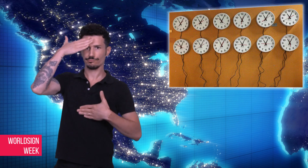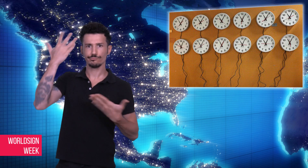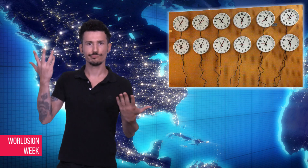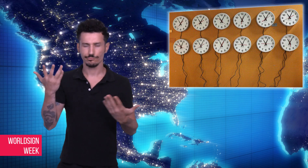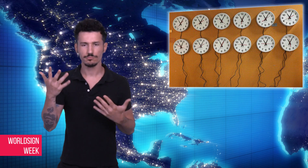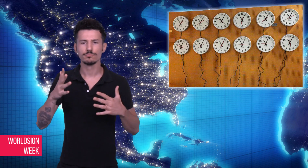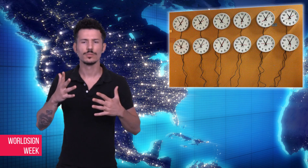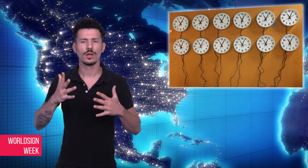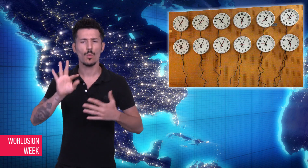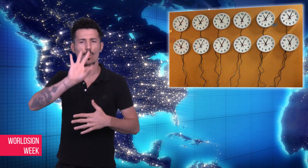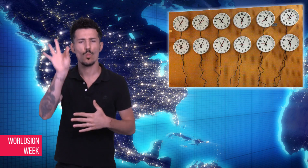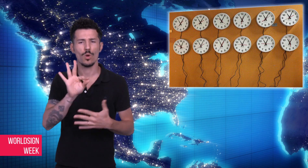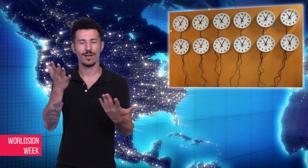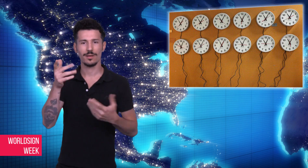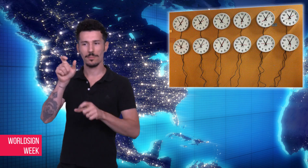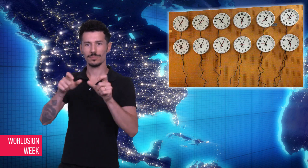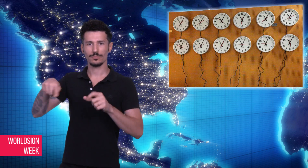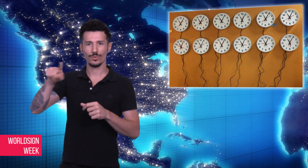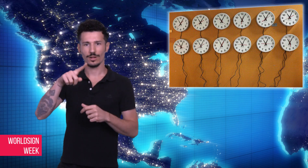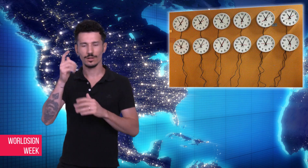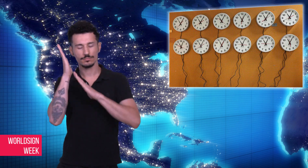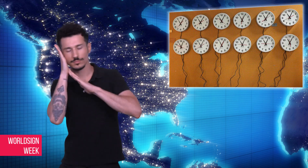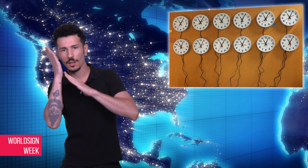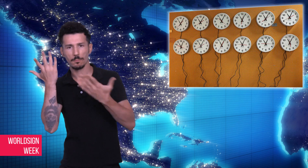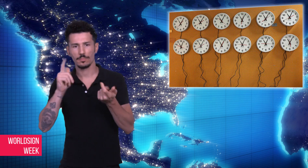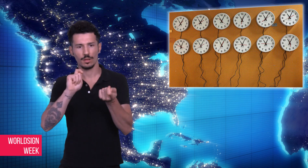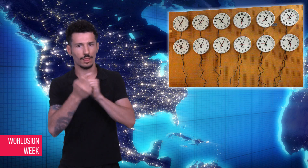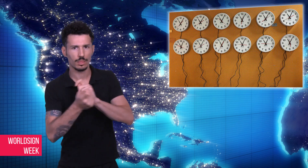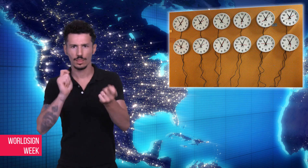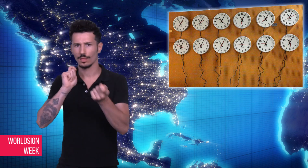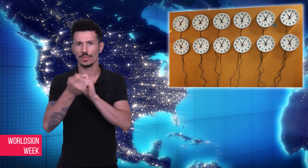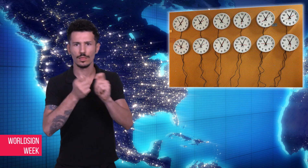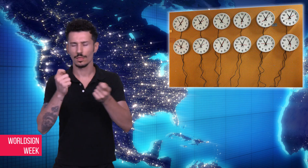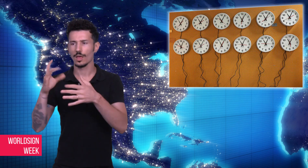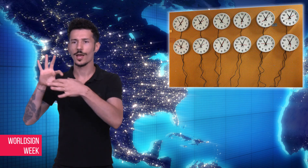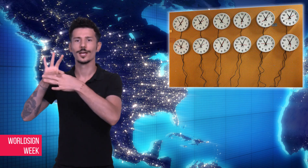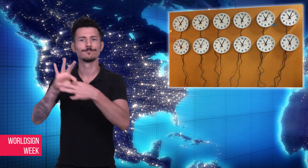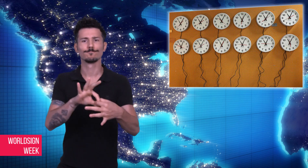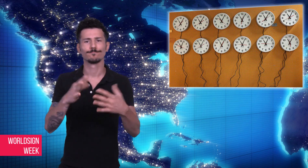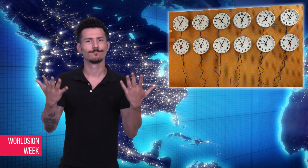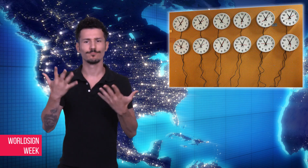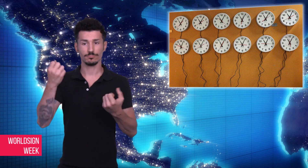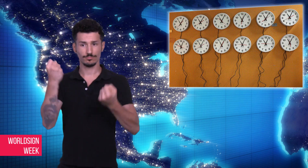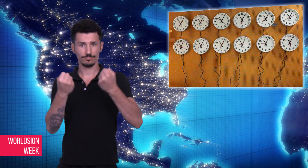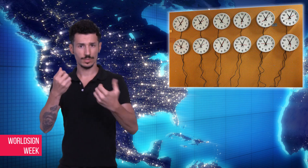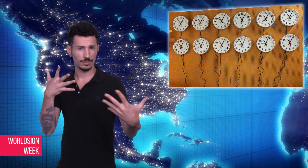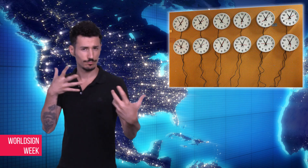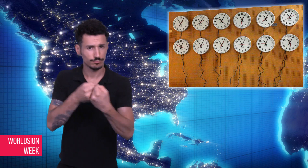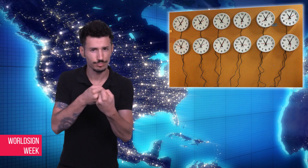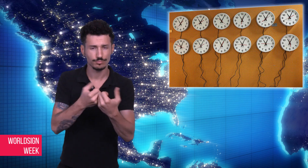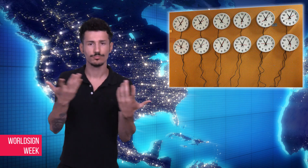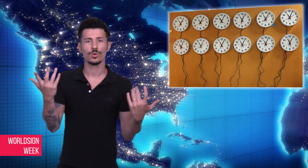health issues of strokes, heart attacks, workplace injuries, and car